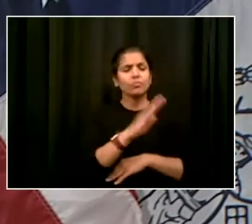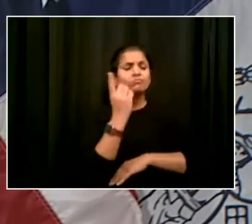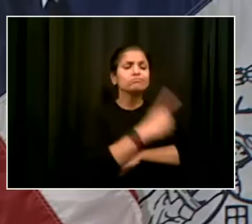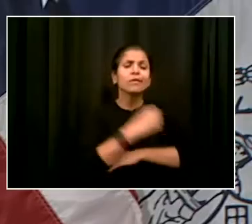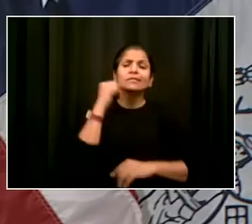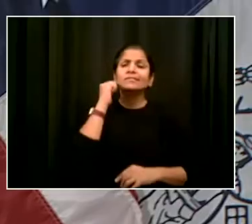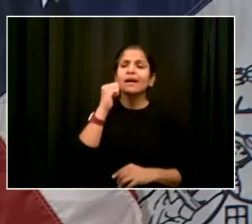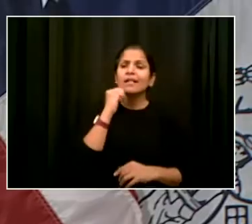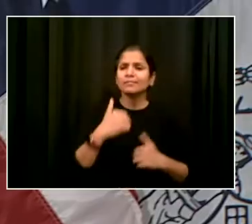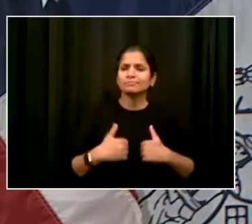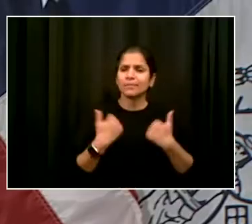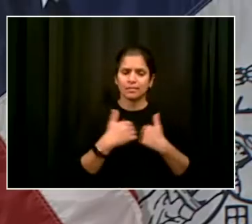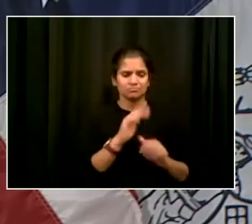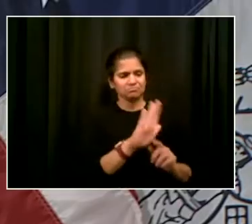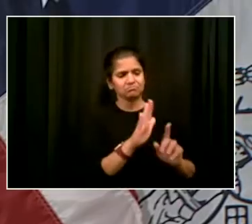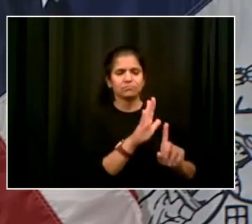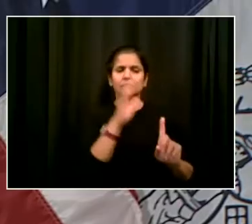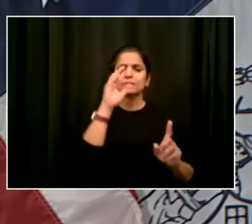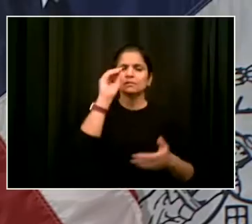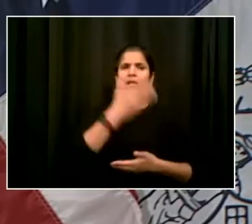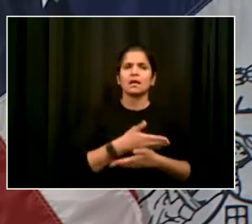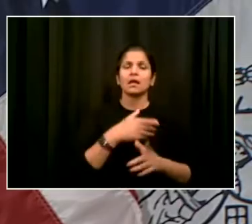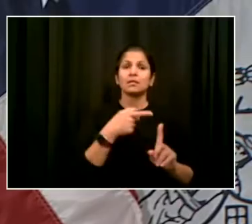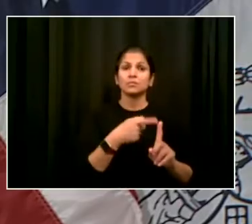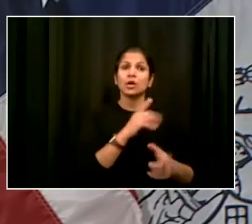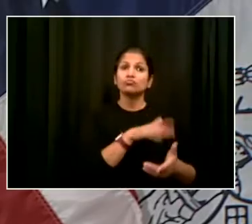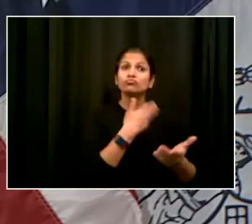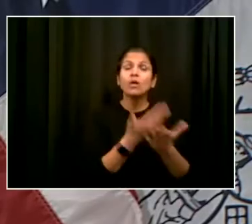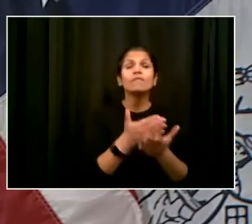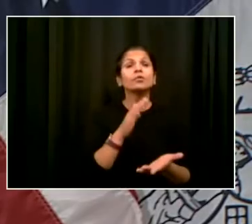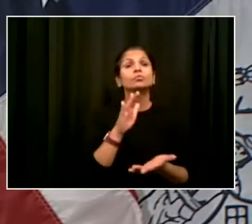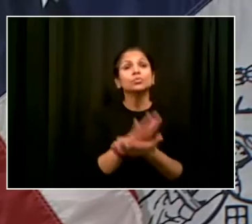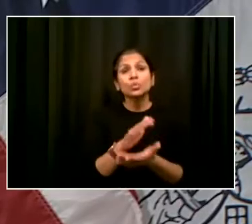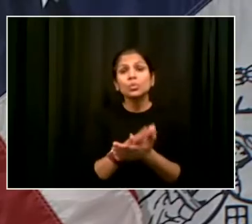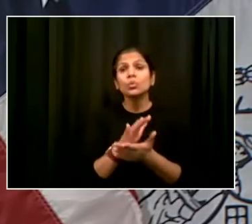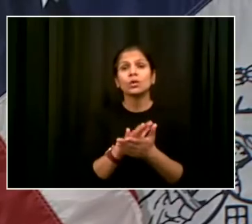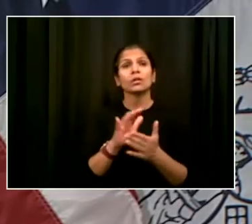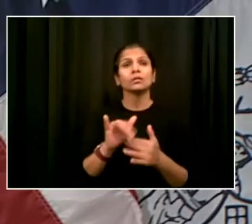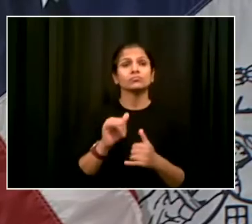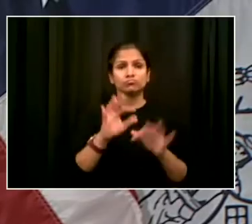THEN THE SCHOOL CLOSOS WESHHT AHHE DOESN'T GET HUGE DIFFERENCE. REGARDS TO HTISIS